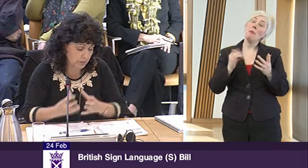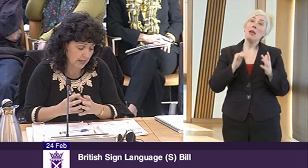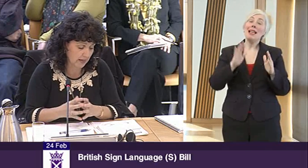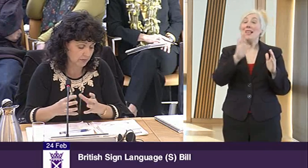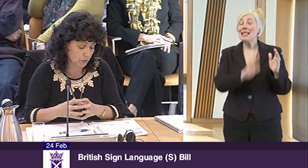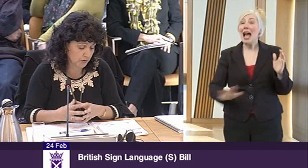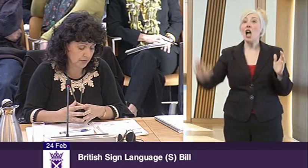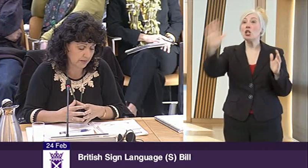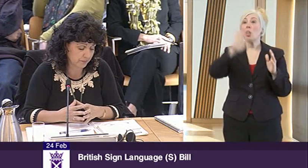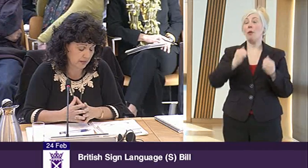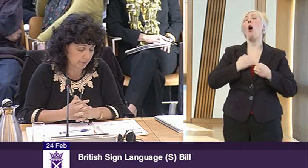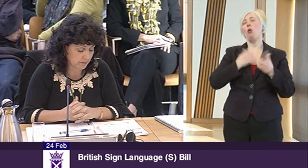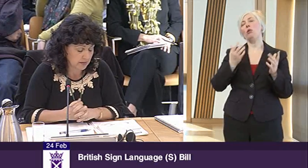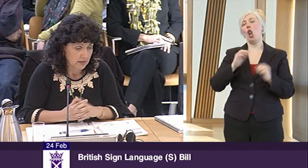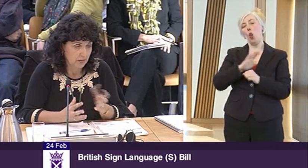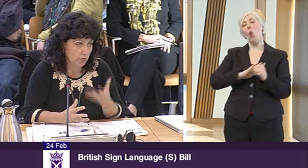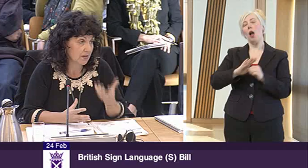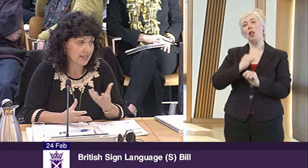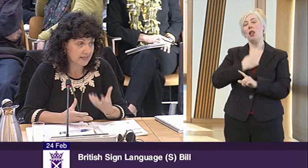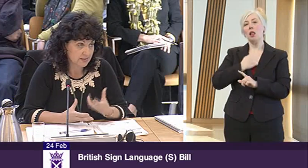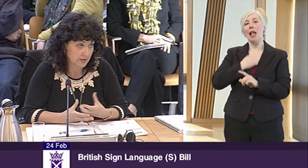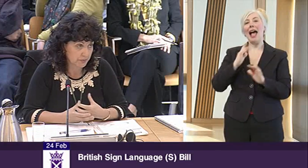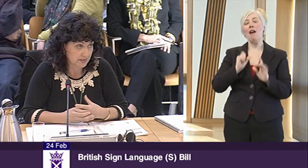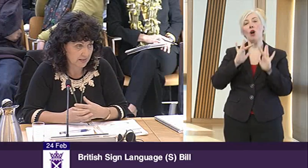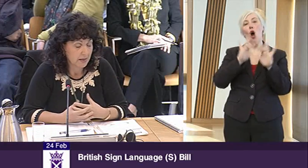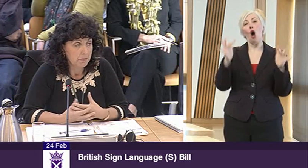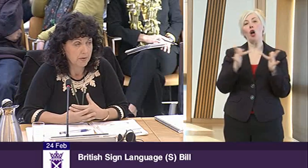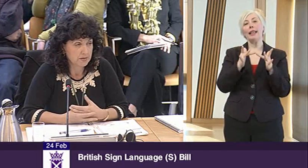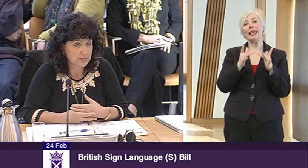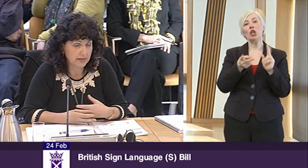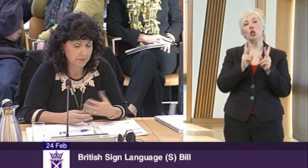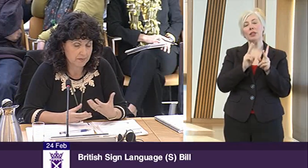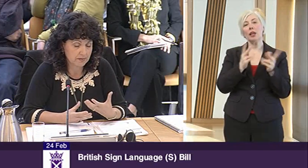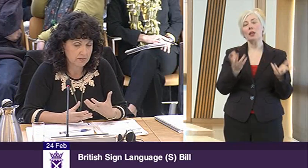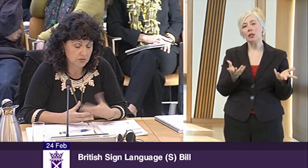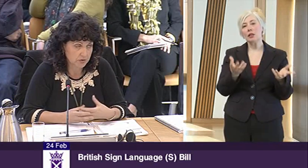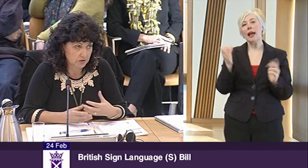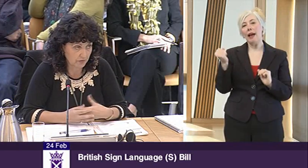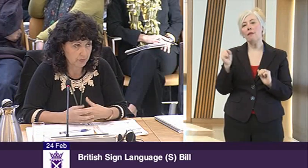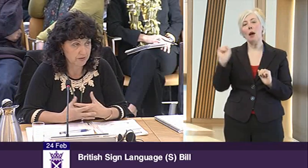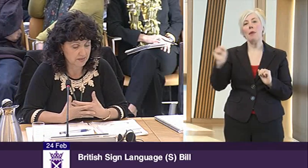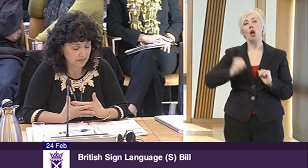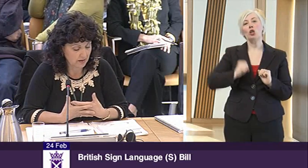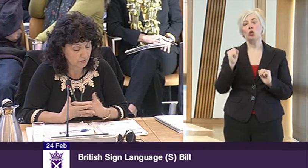a national level the Scottish Government is rolling out its NHS 24 pilot for online interpreting.